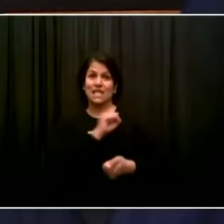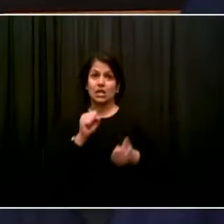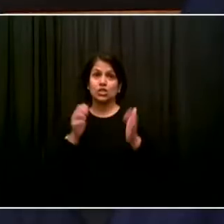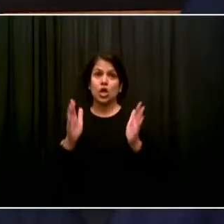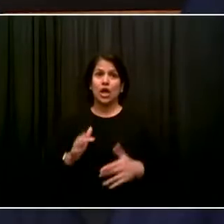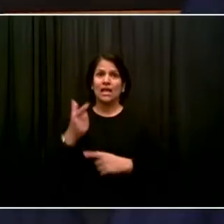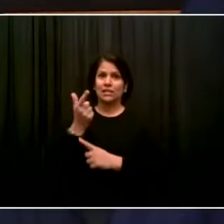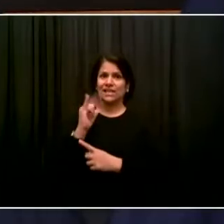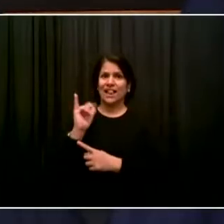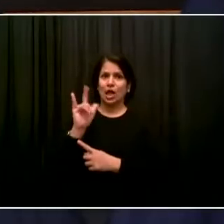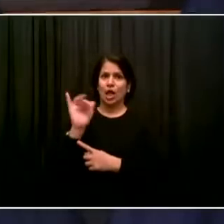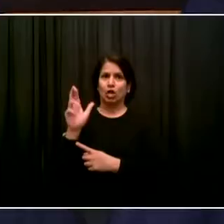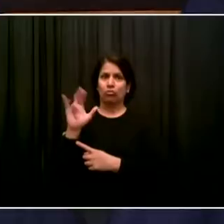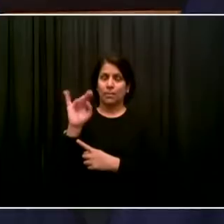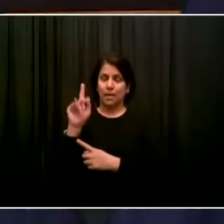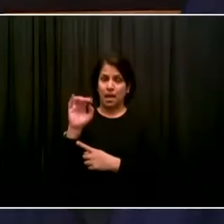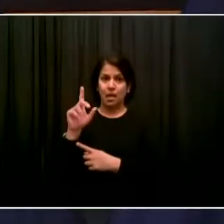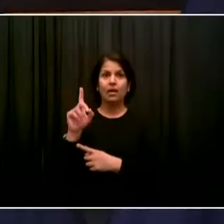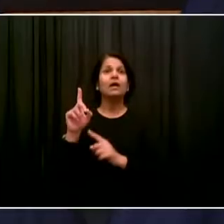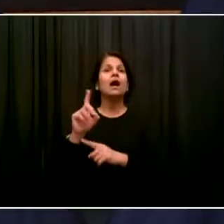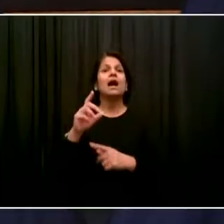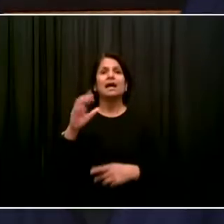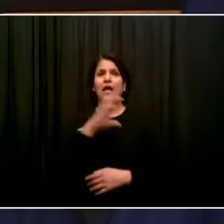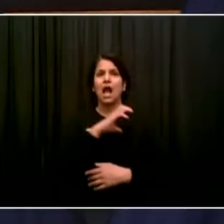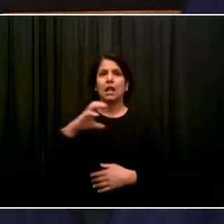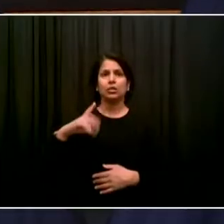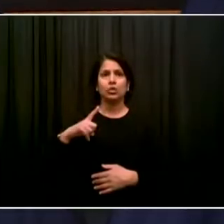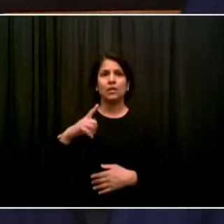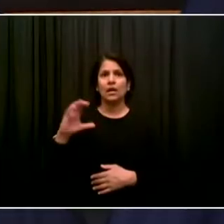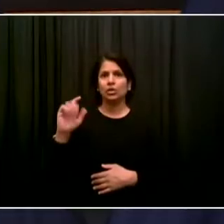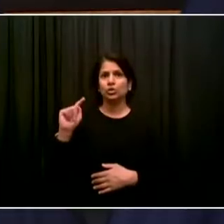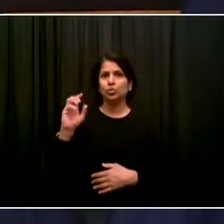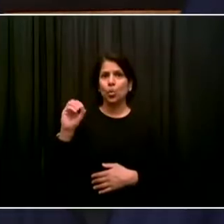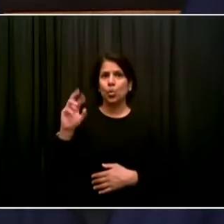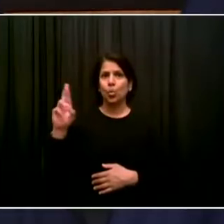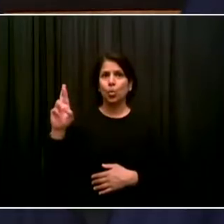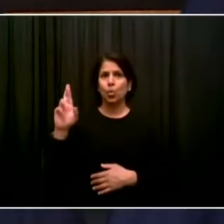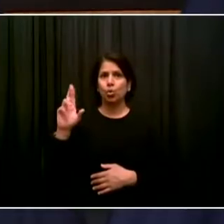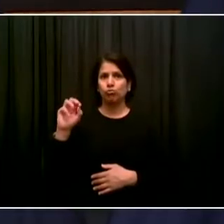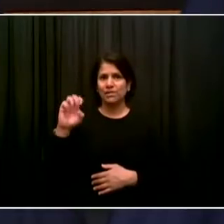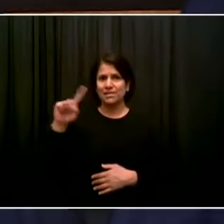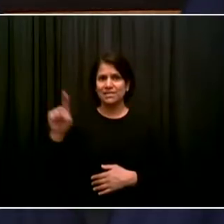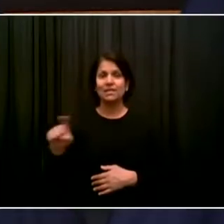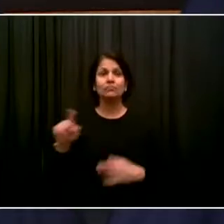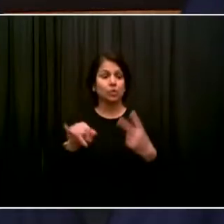LEGISLATION ANNOUNCED YESTERDAY